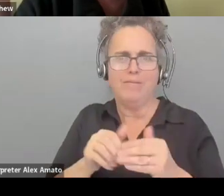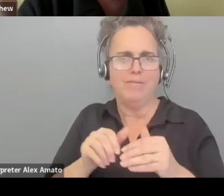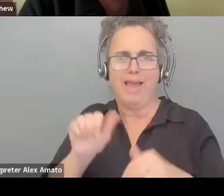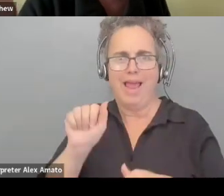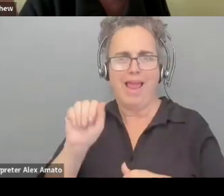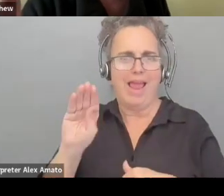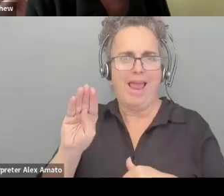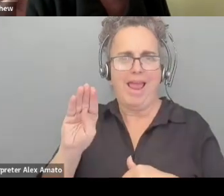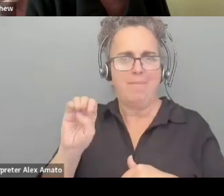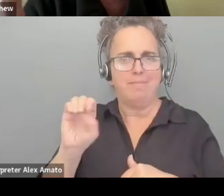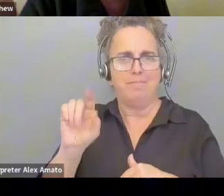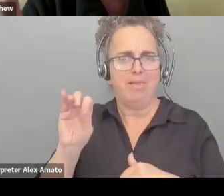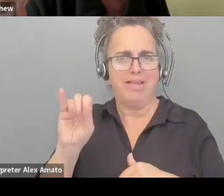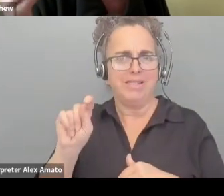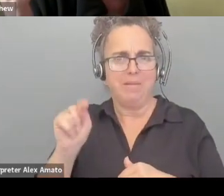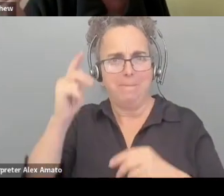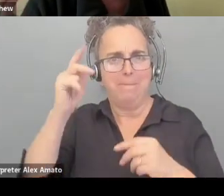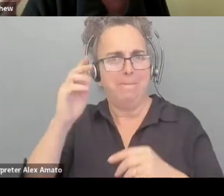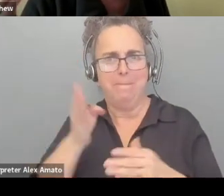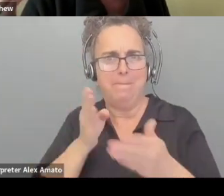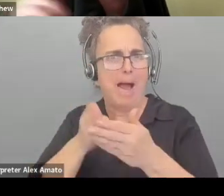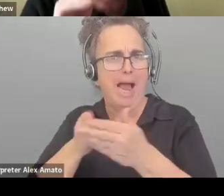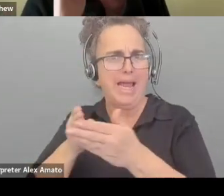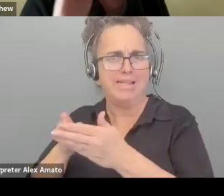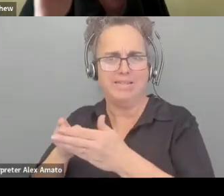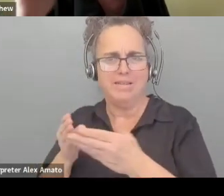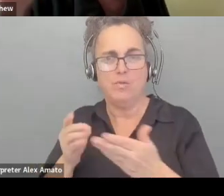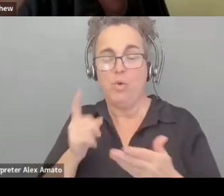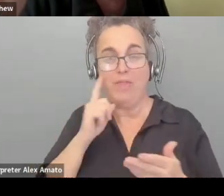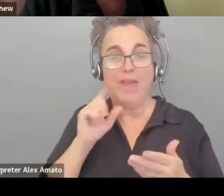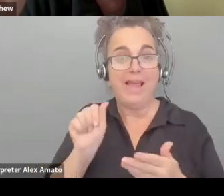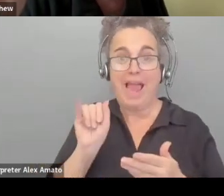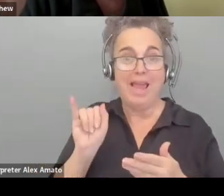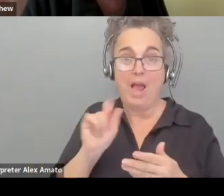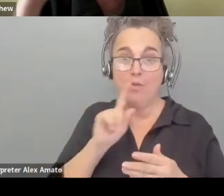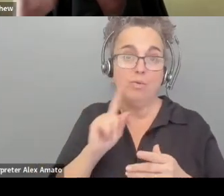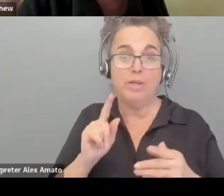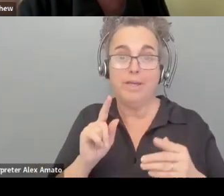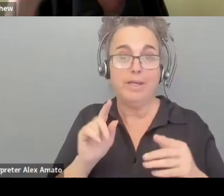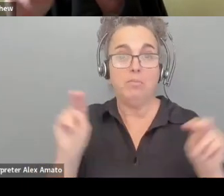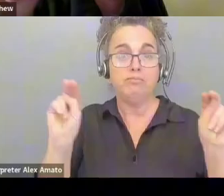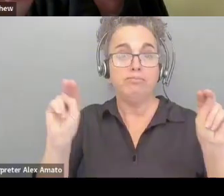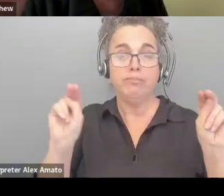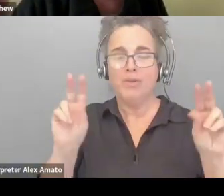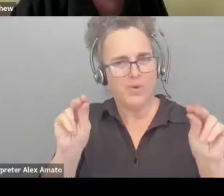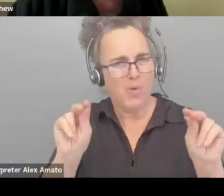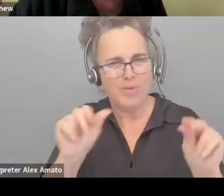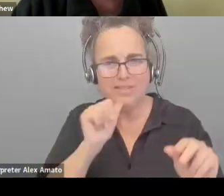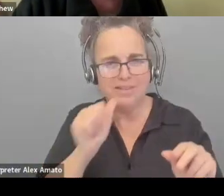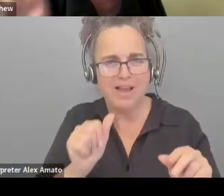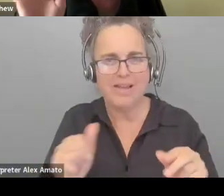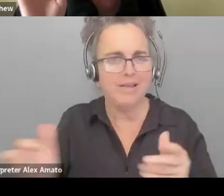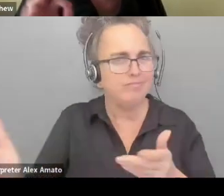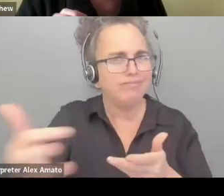Some people wanna think about AI as being more objective. It absolutely isn't. It ends up reifying existing biases in ways